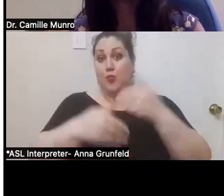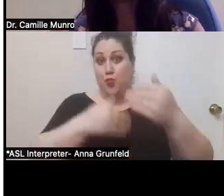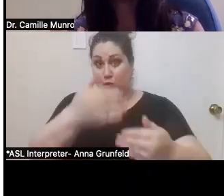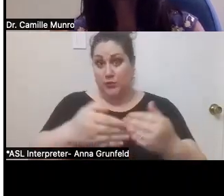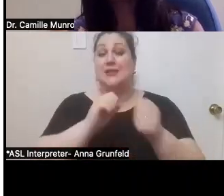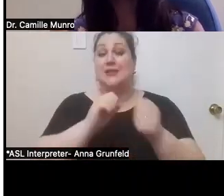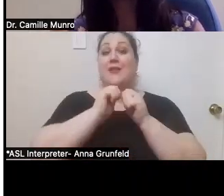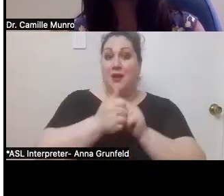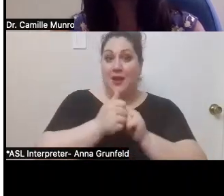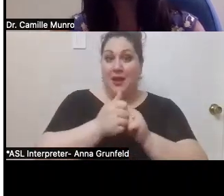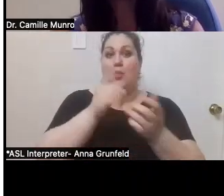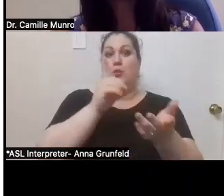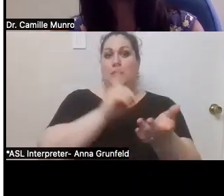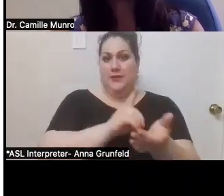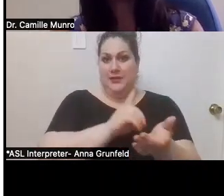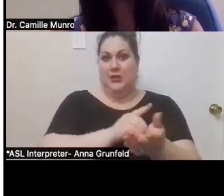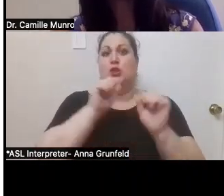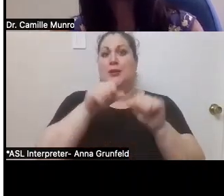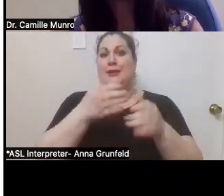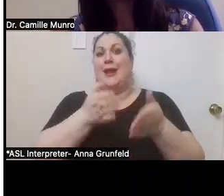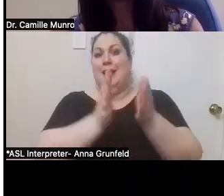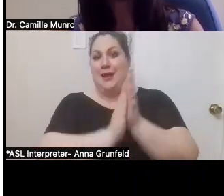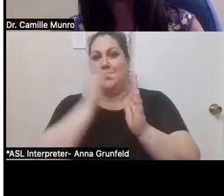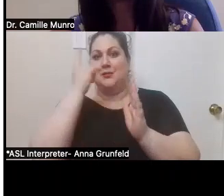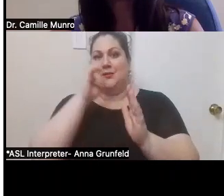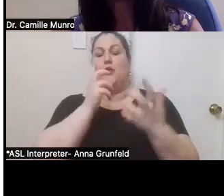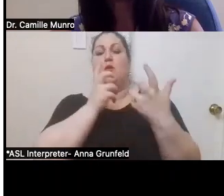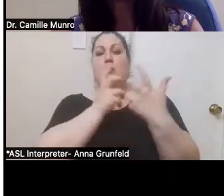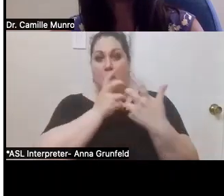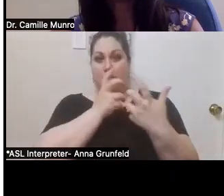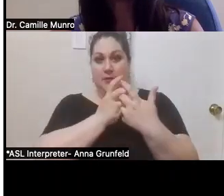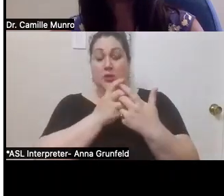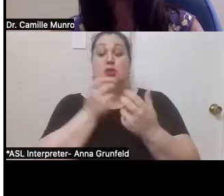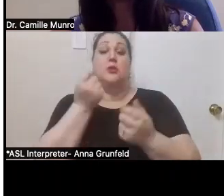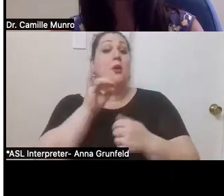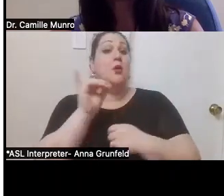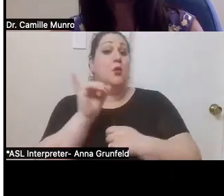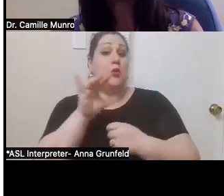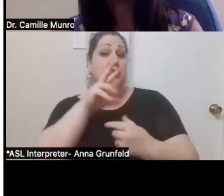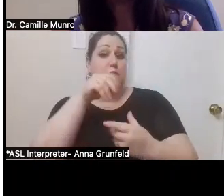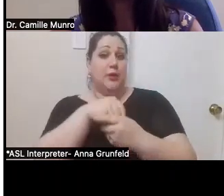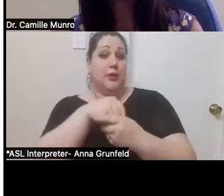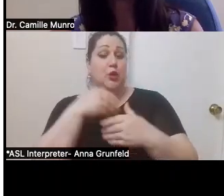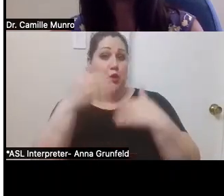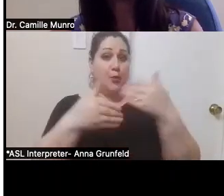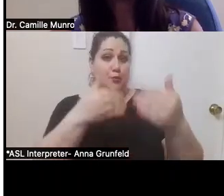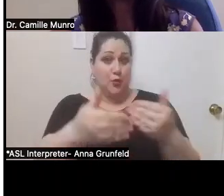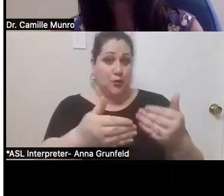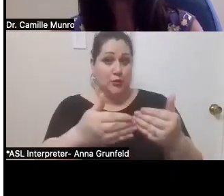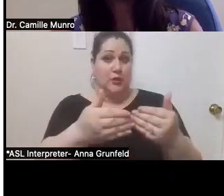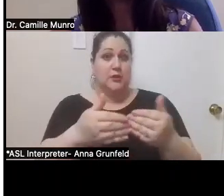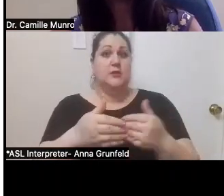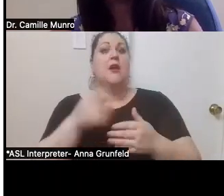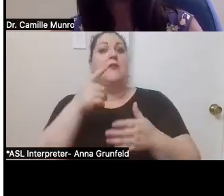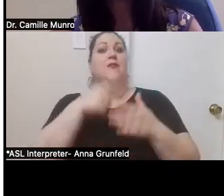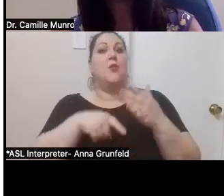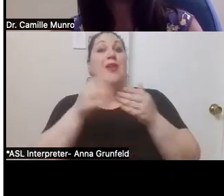can ask for an accommodation, but also the process of what the leaders should be able to